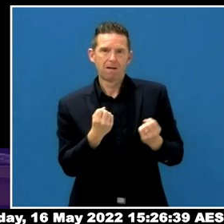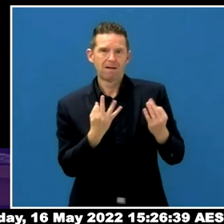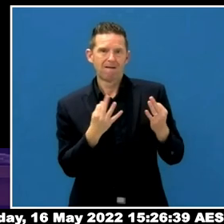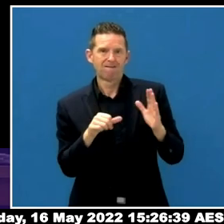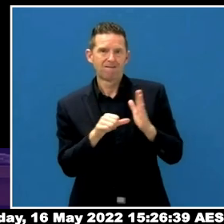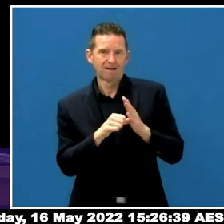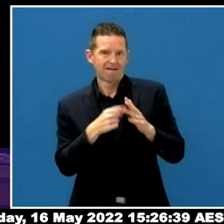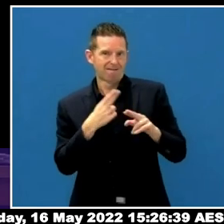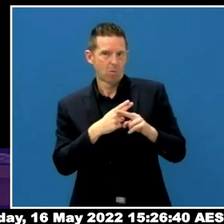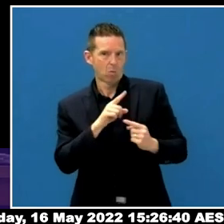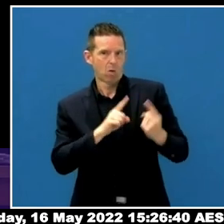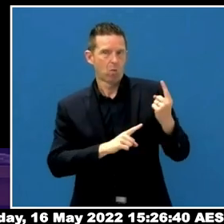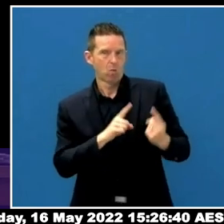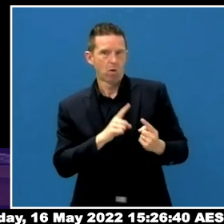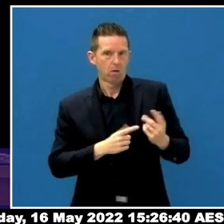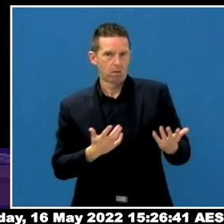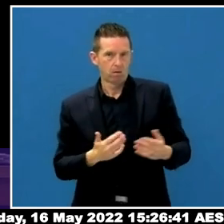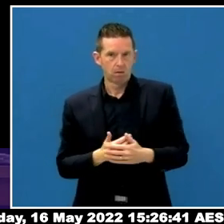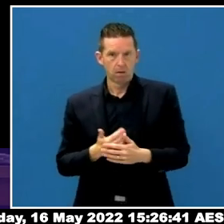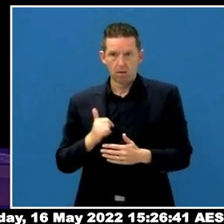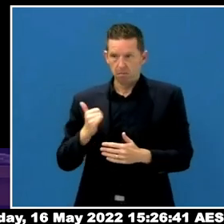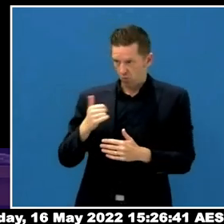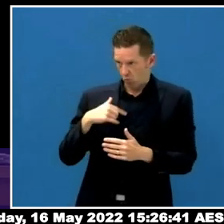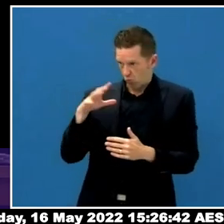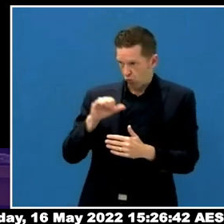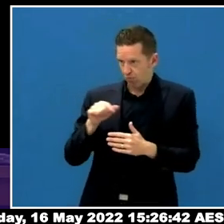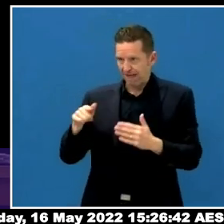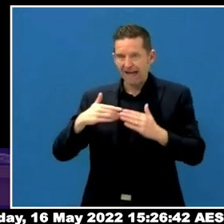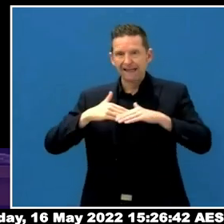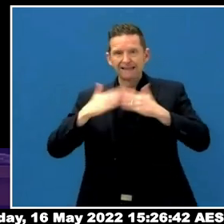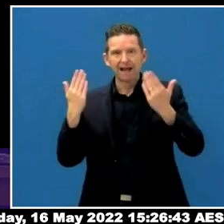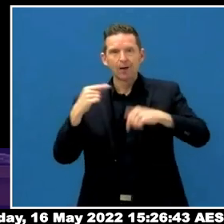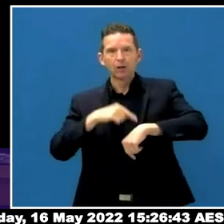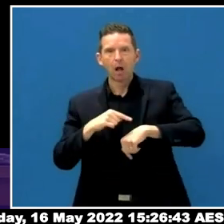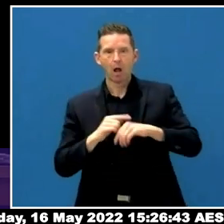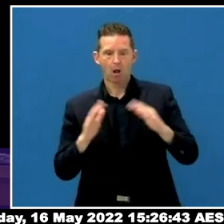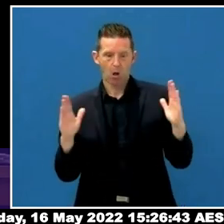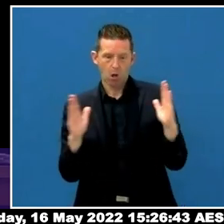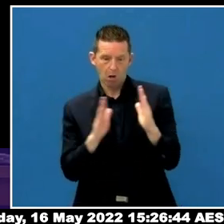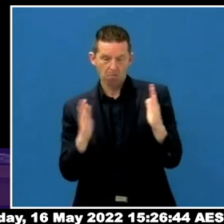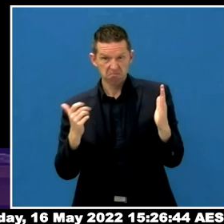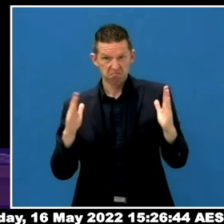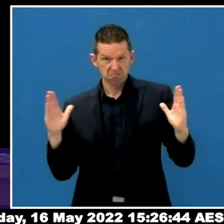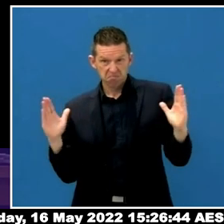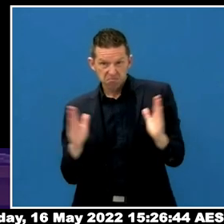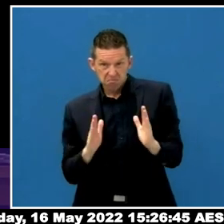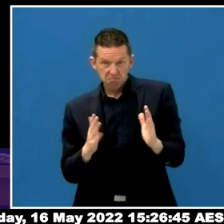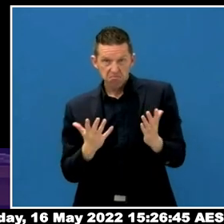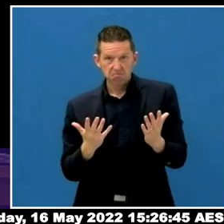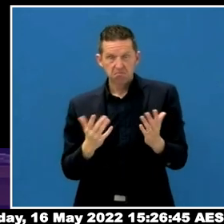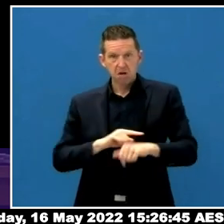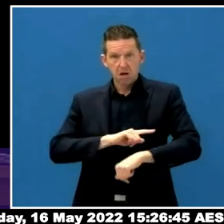Should we look at reducing his days, his hours, so that his funding will last till the